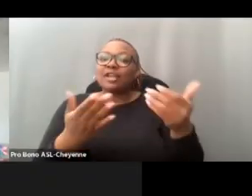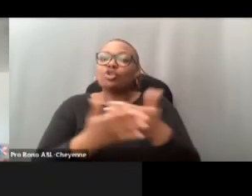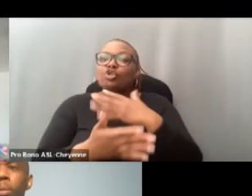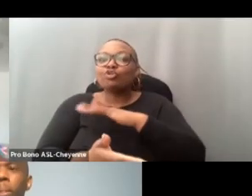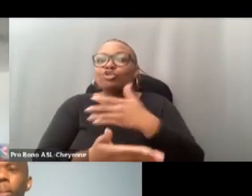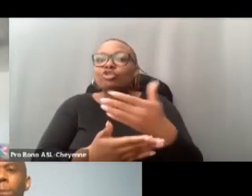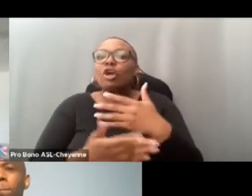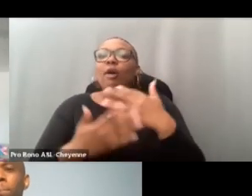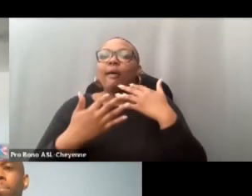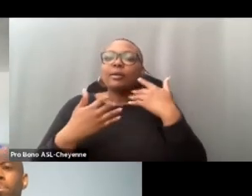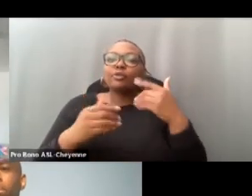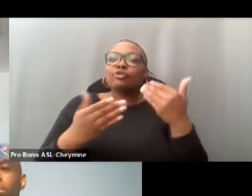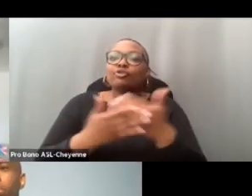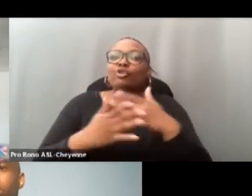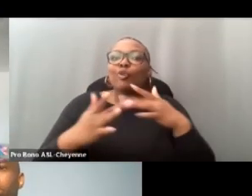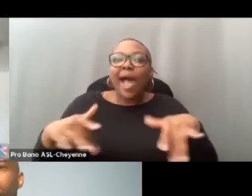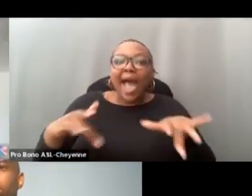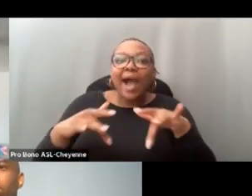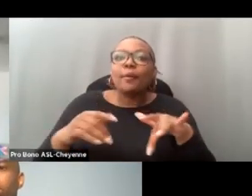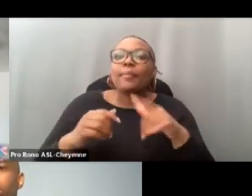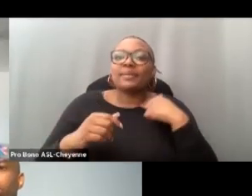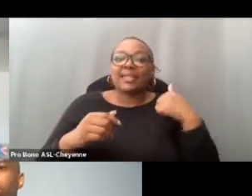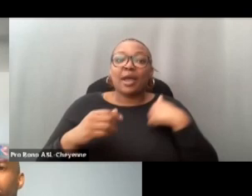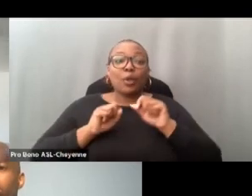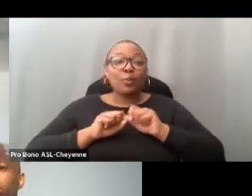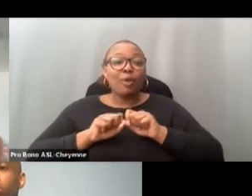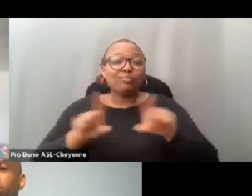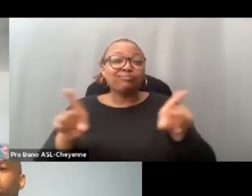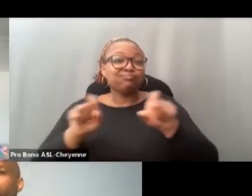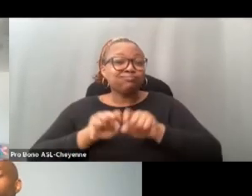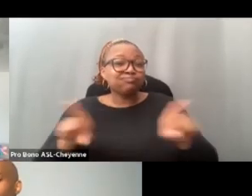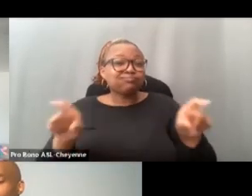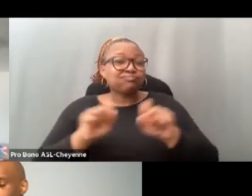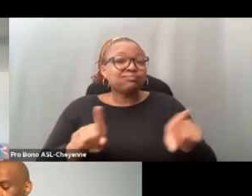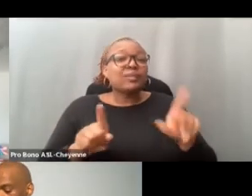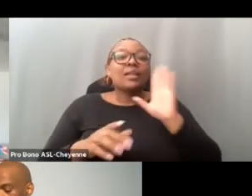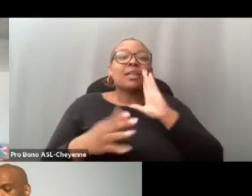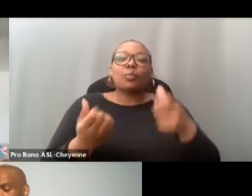new albums that we distribute supporting young artists,